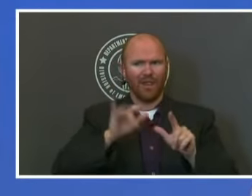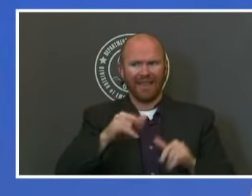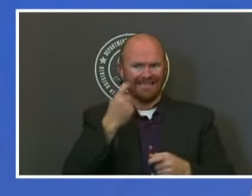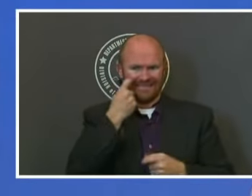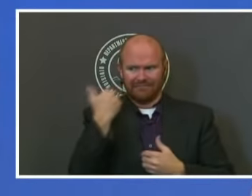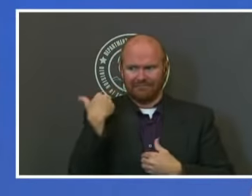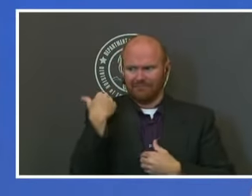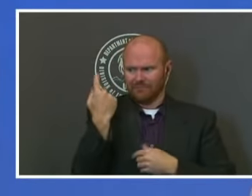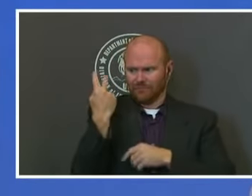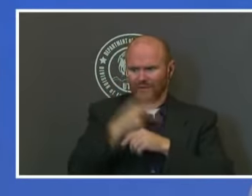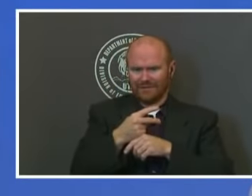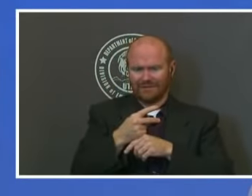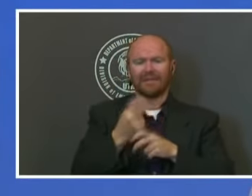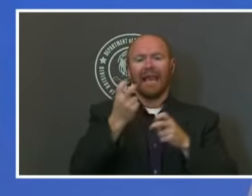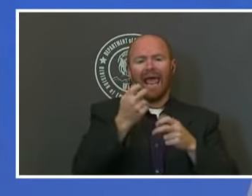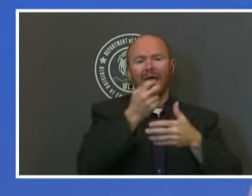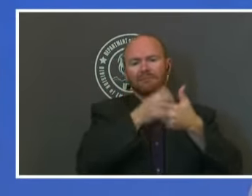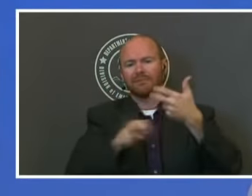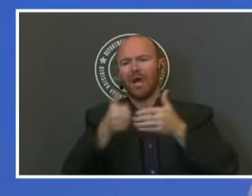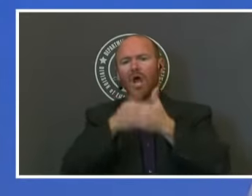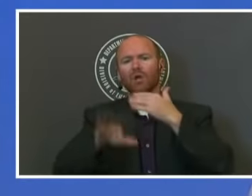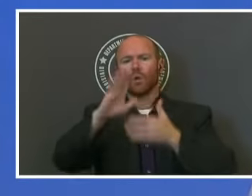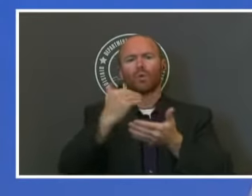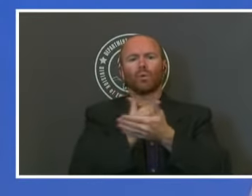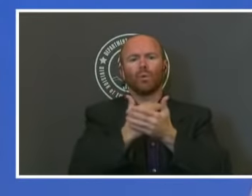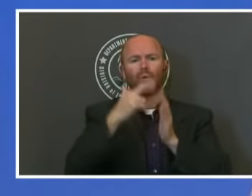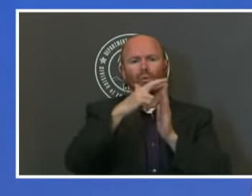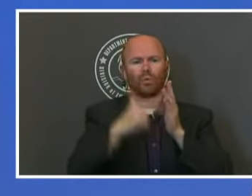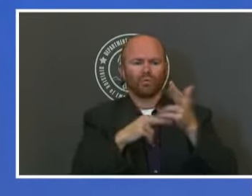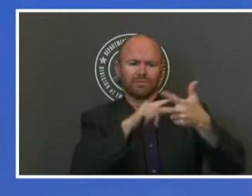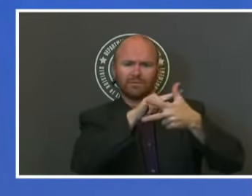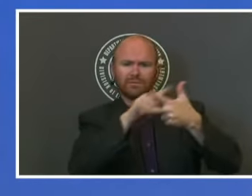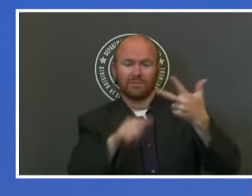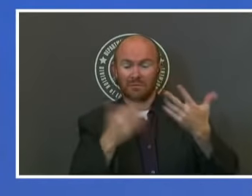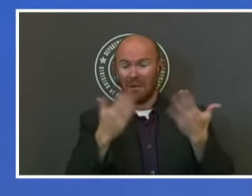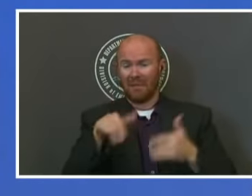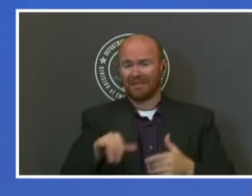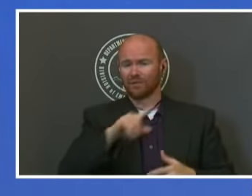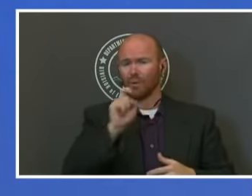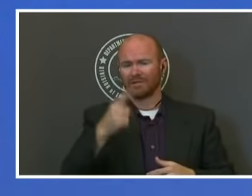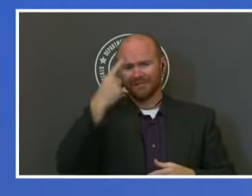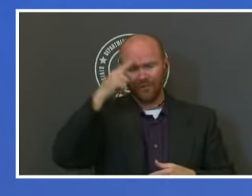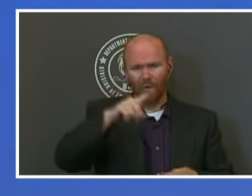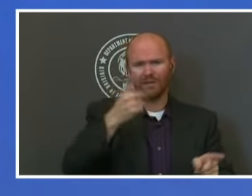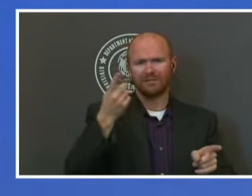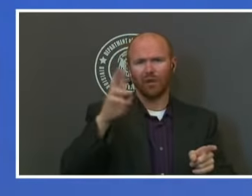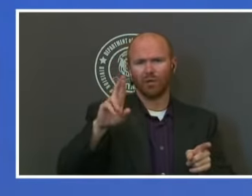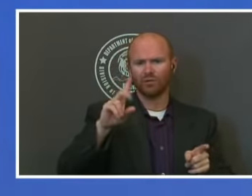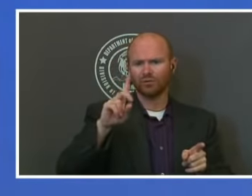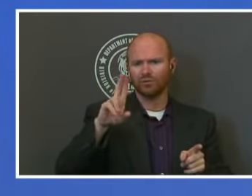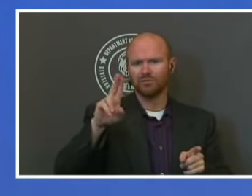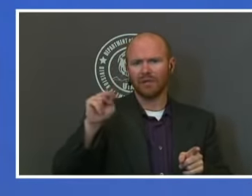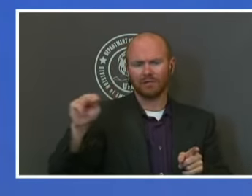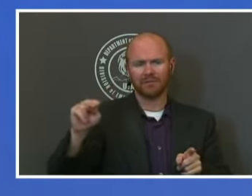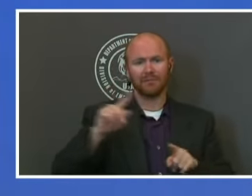guidelines I guess this is actually more